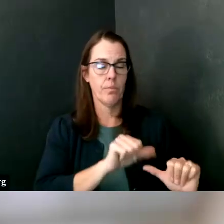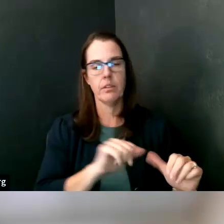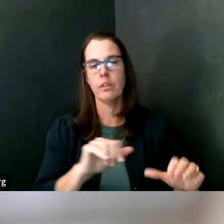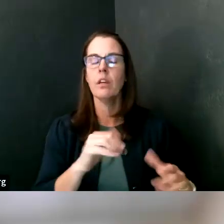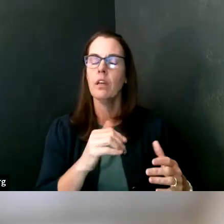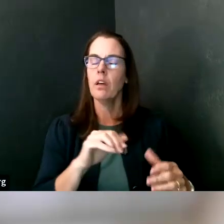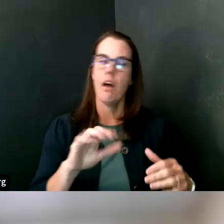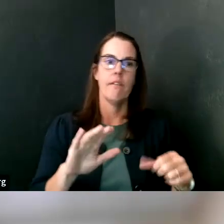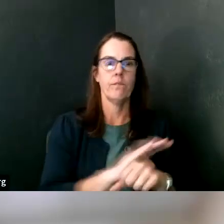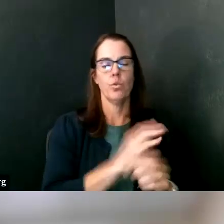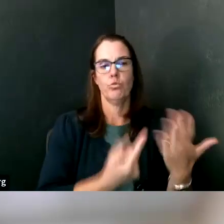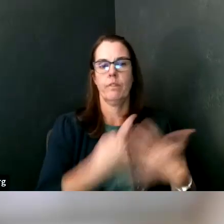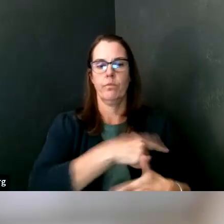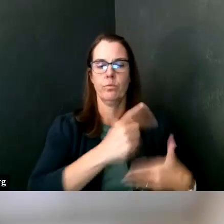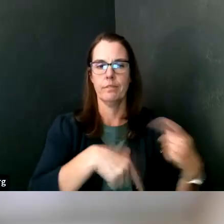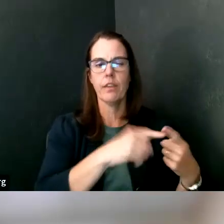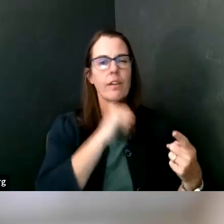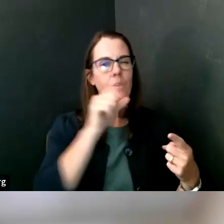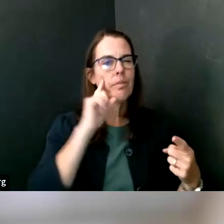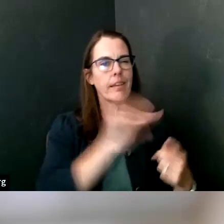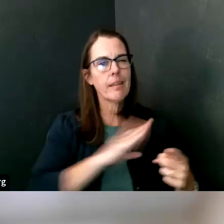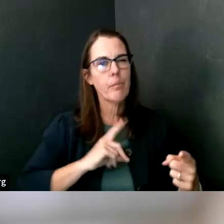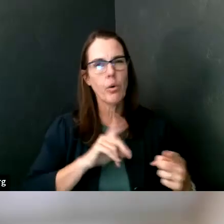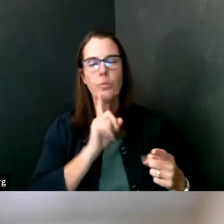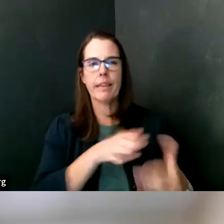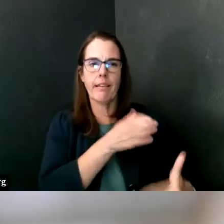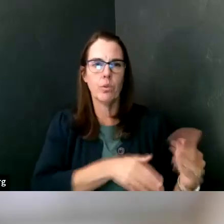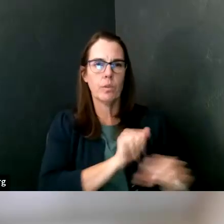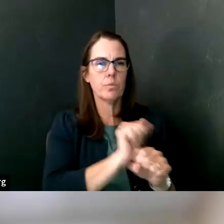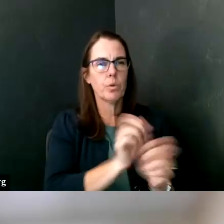I don't think the board concluded its work without arriving at a shared um I think the